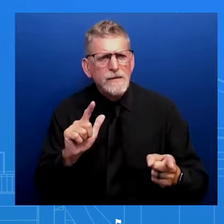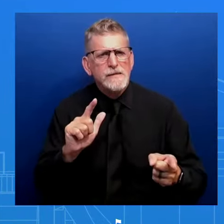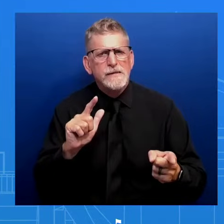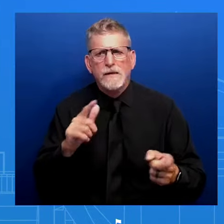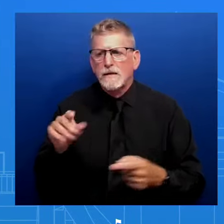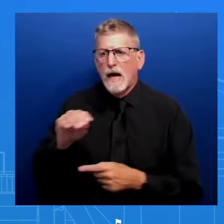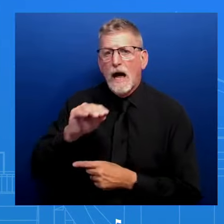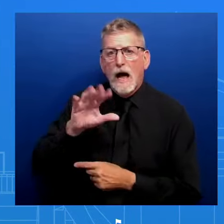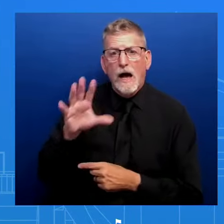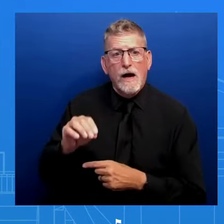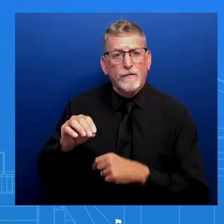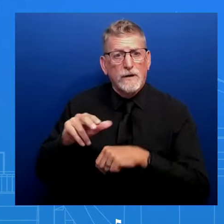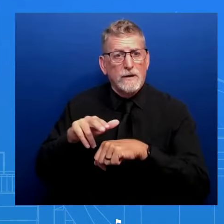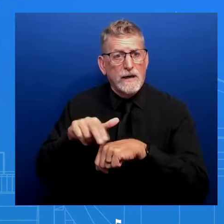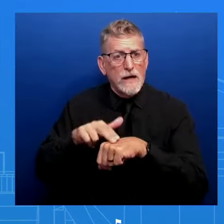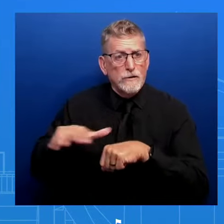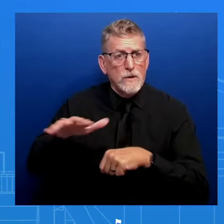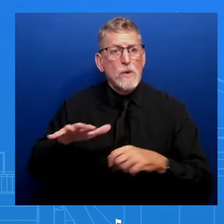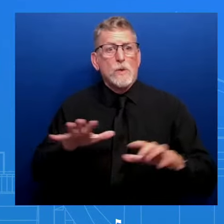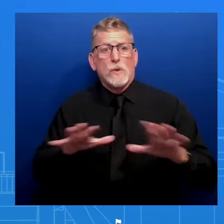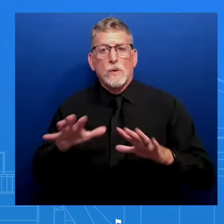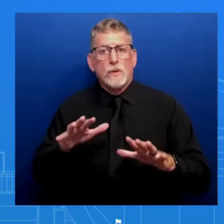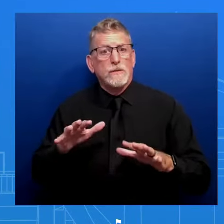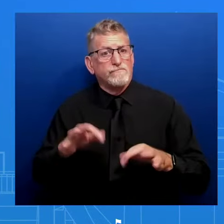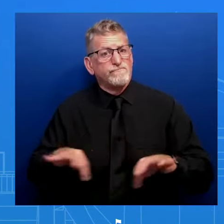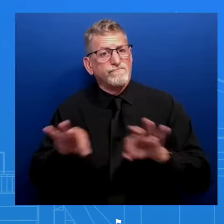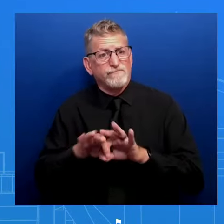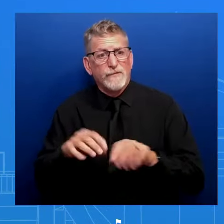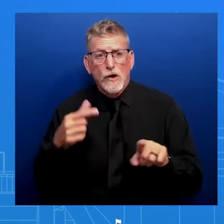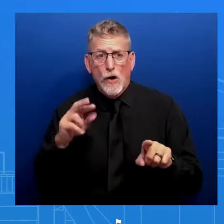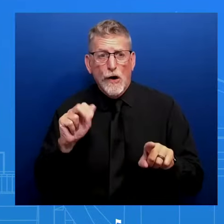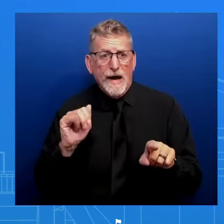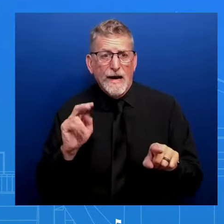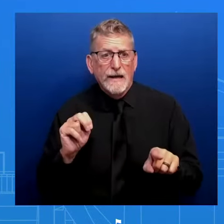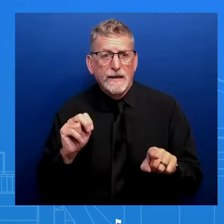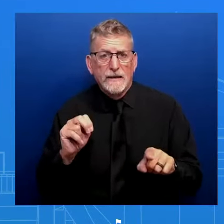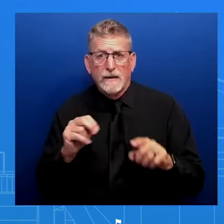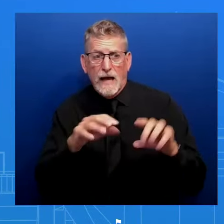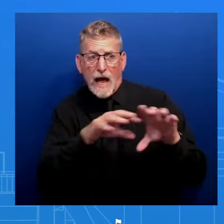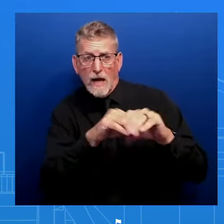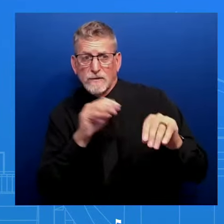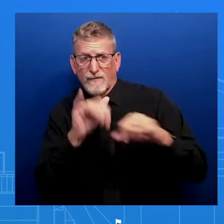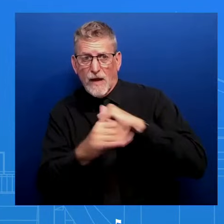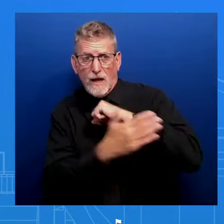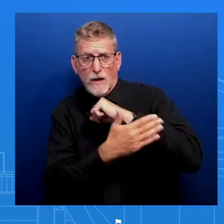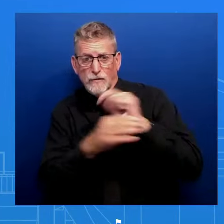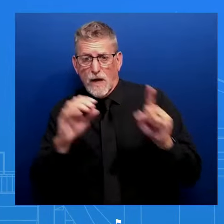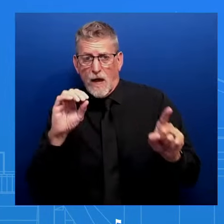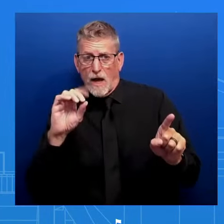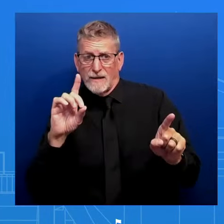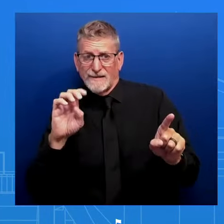and Black Sea ports from Ukraine was going to countries that need it most --